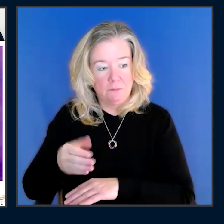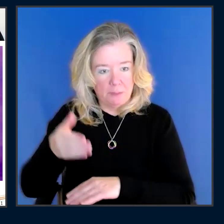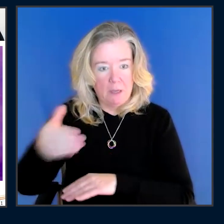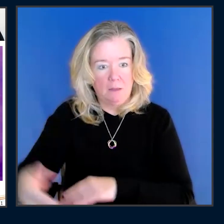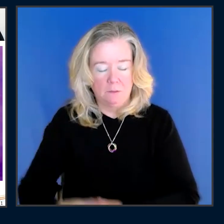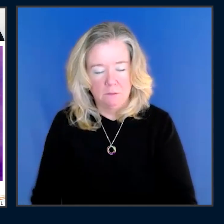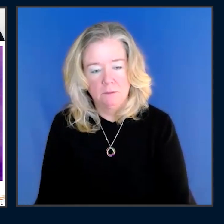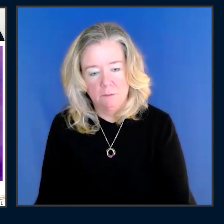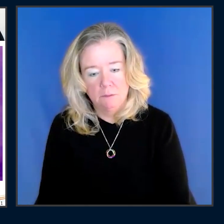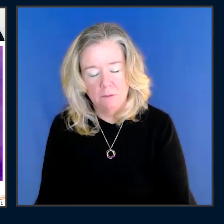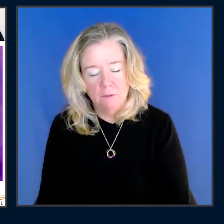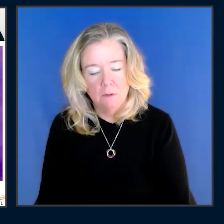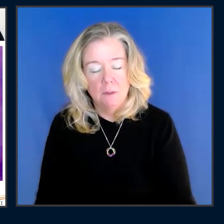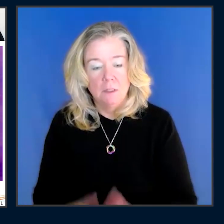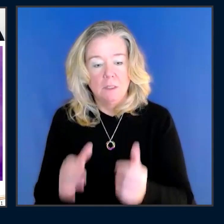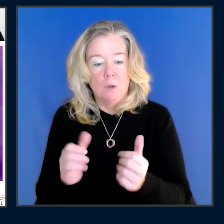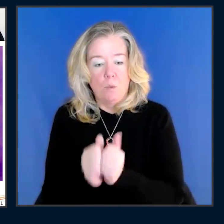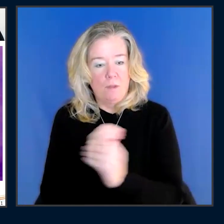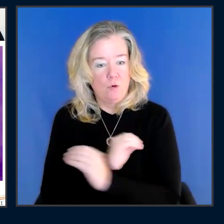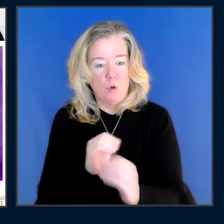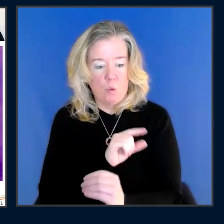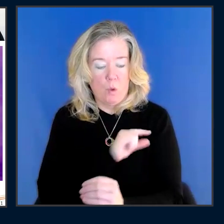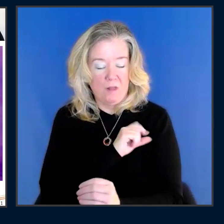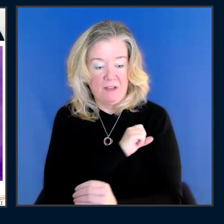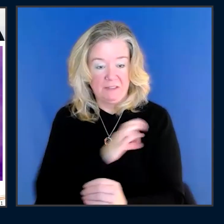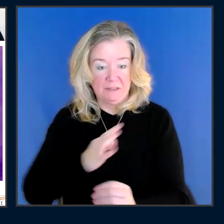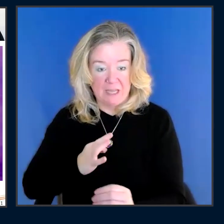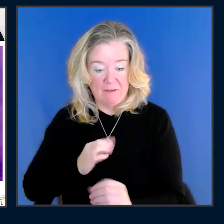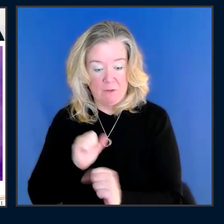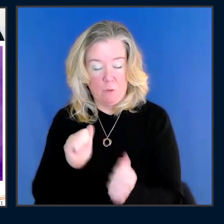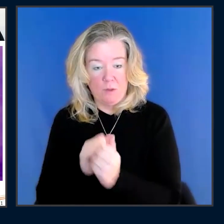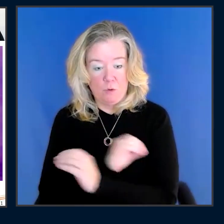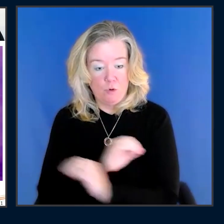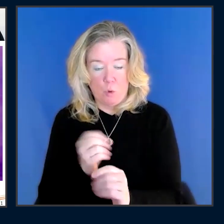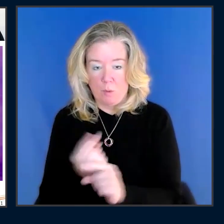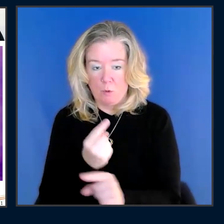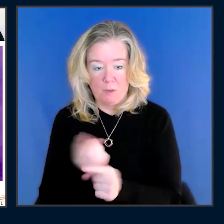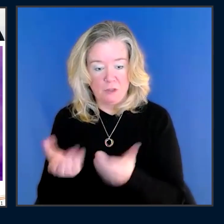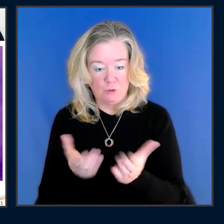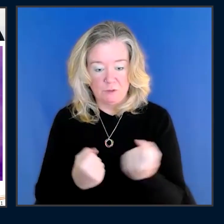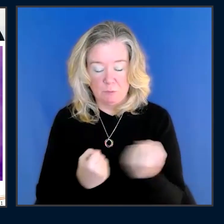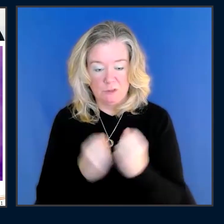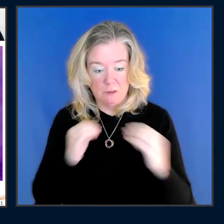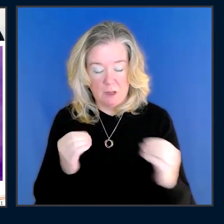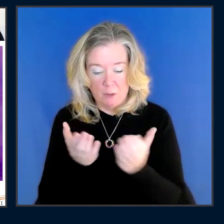and beyond. Without qualified staff and appropriate services and supports,